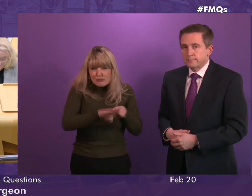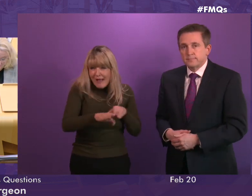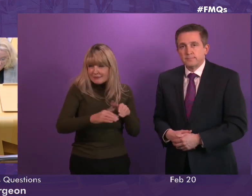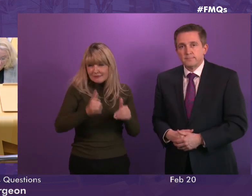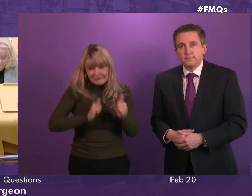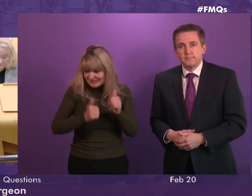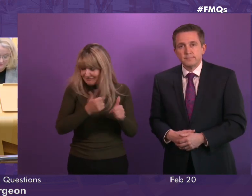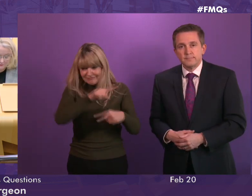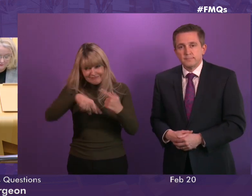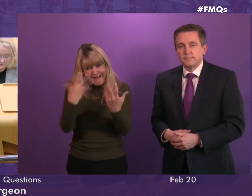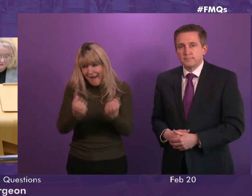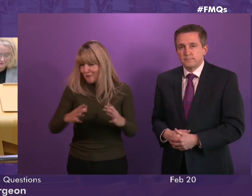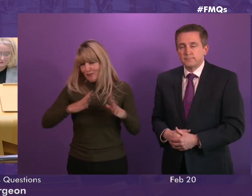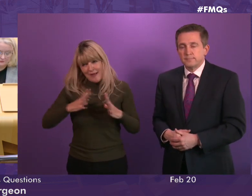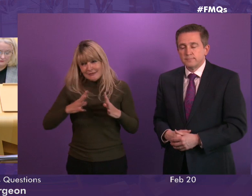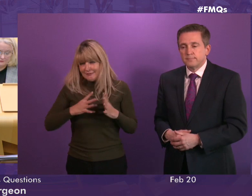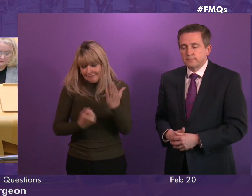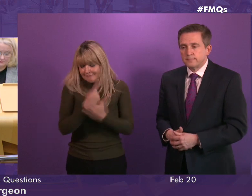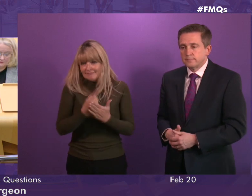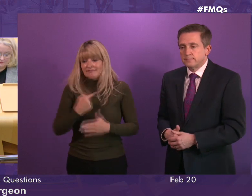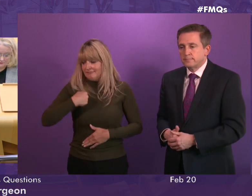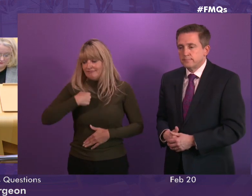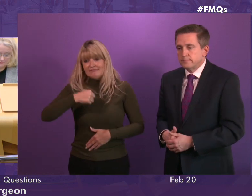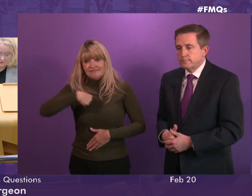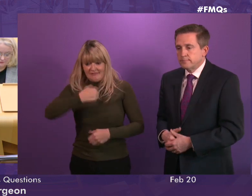Health Protection Scotland and the Scottish Government continue to work closely with boards